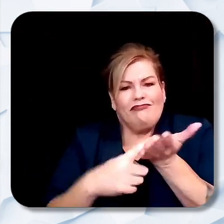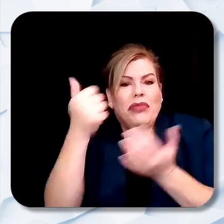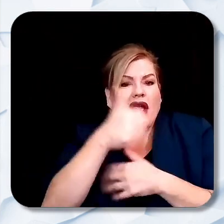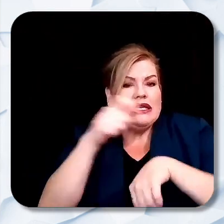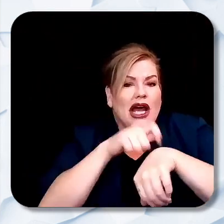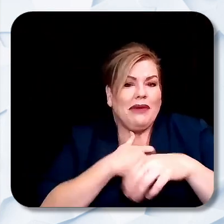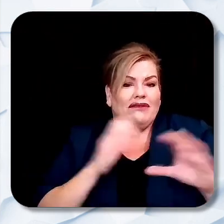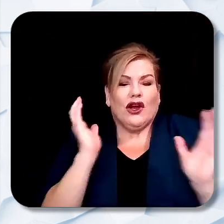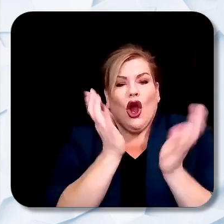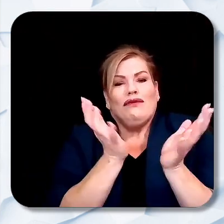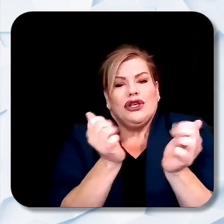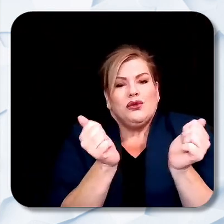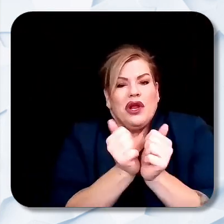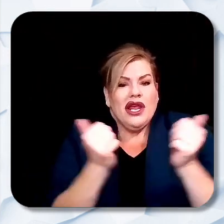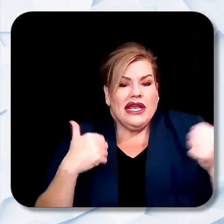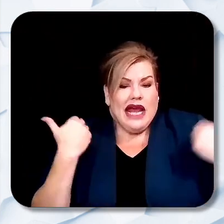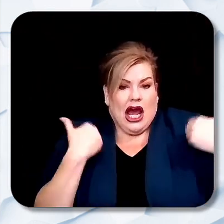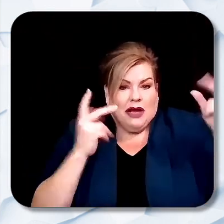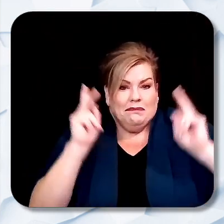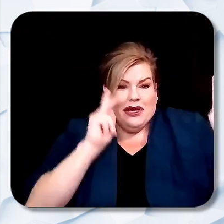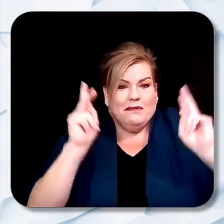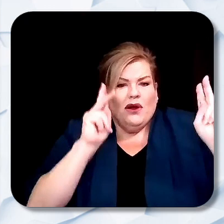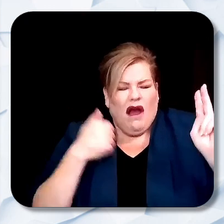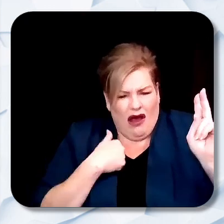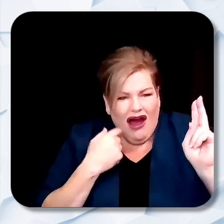with young people. I find that they're on these apps. They're on these platforms,